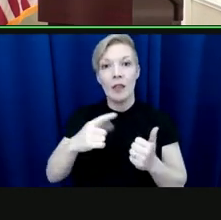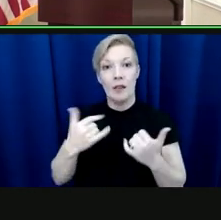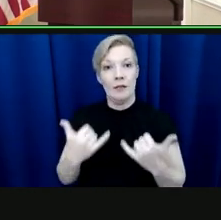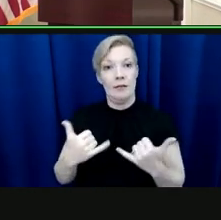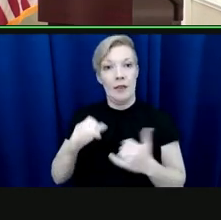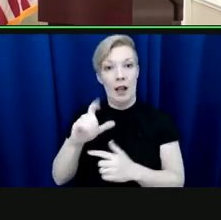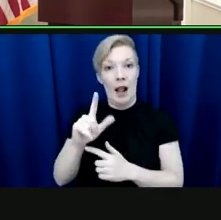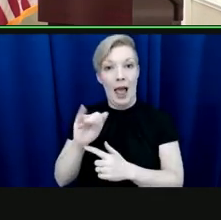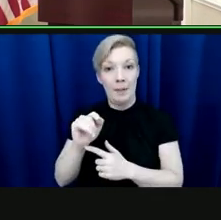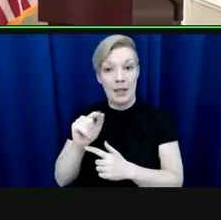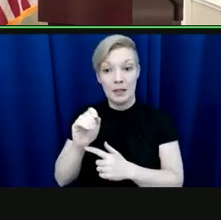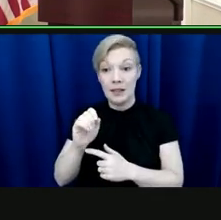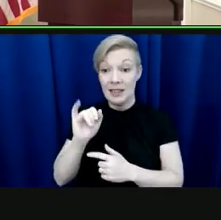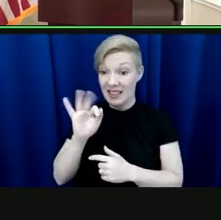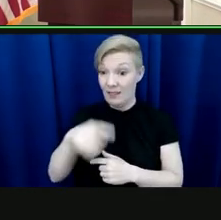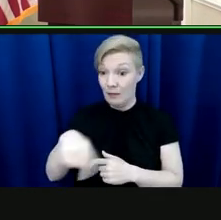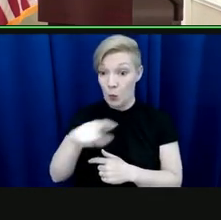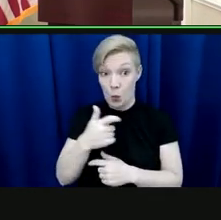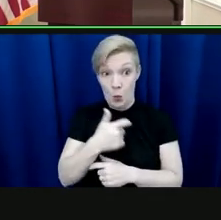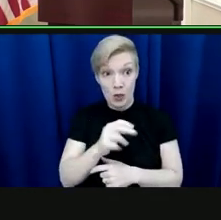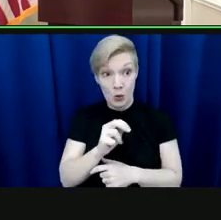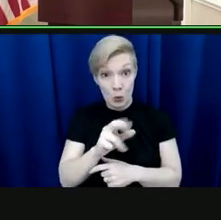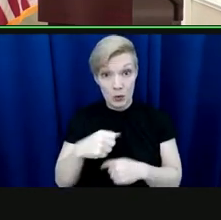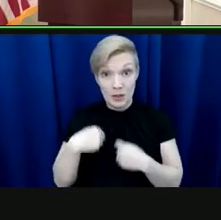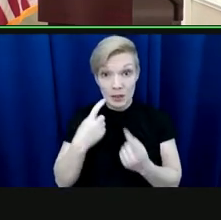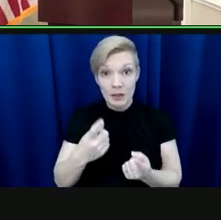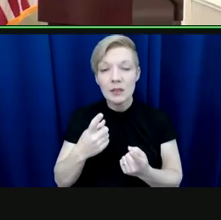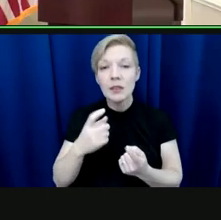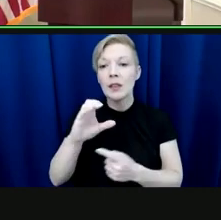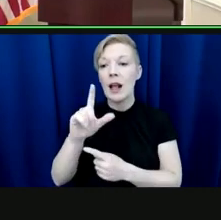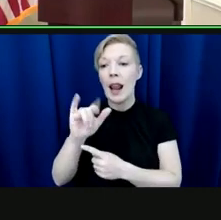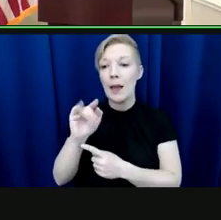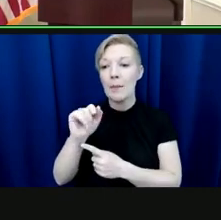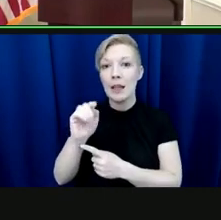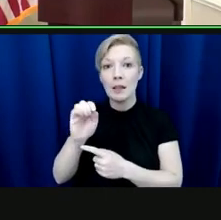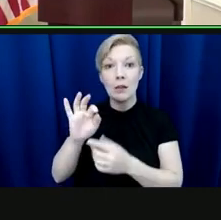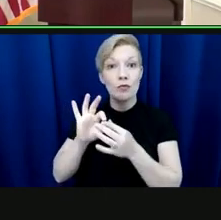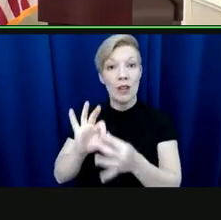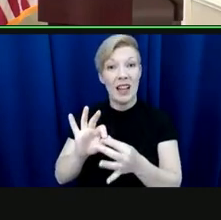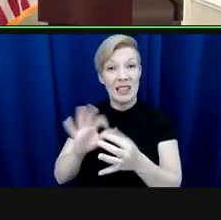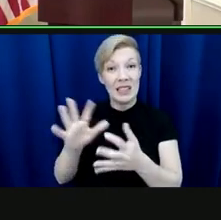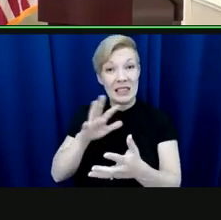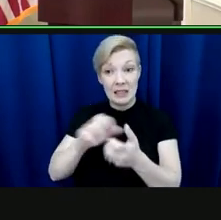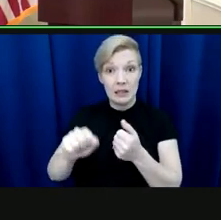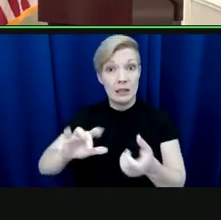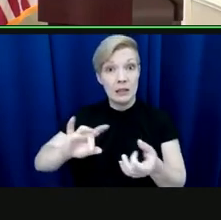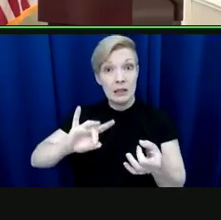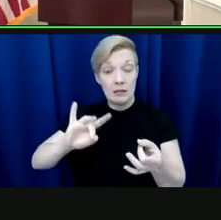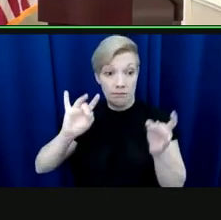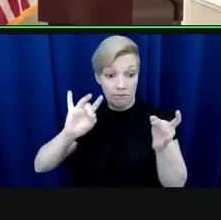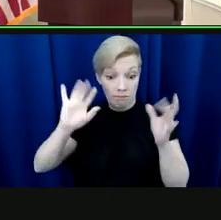the news of all climate related disasters impact millions of Americans each year.